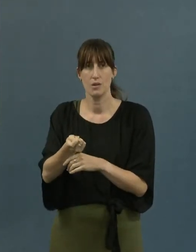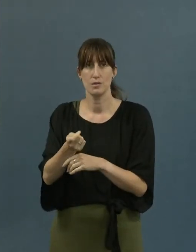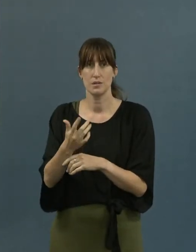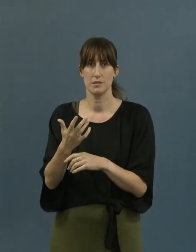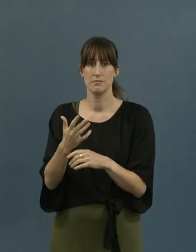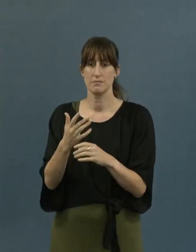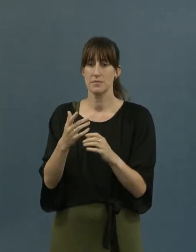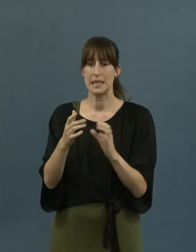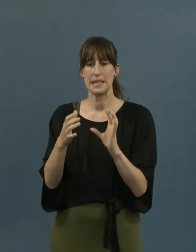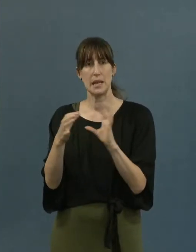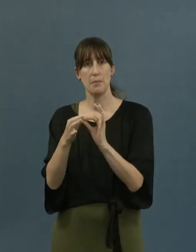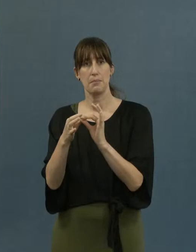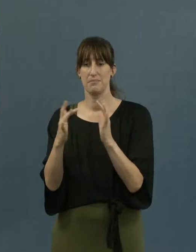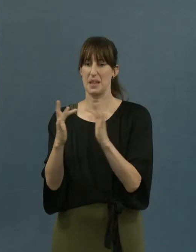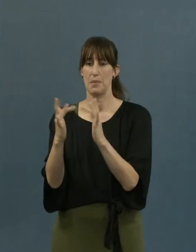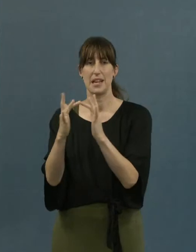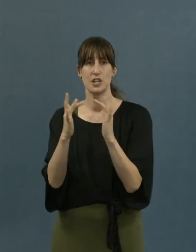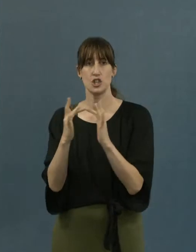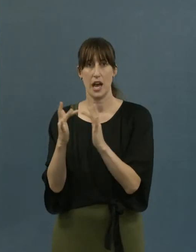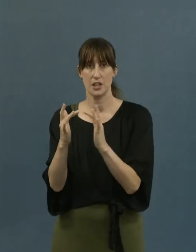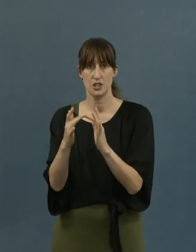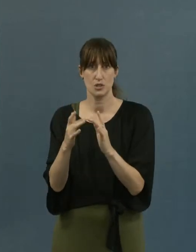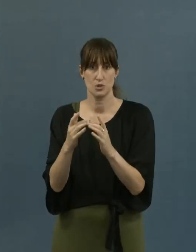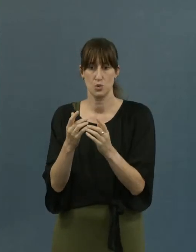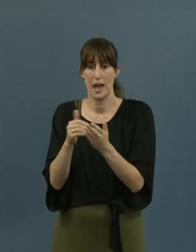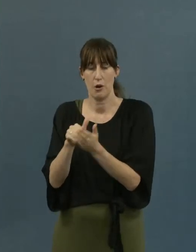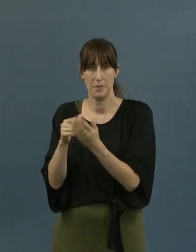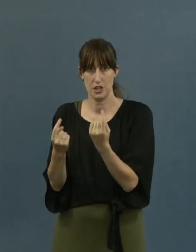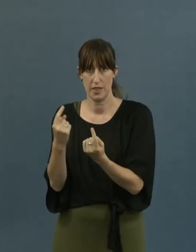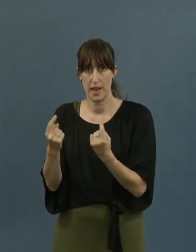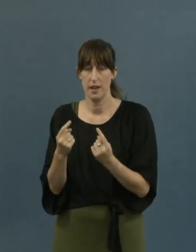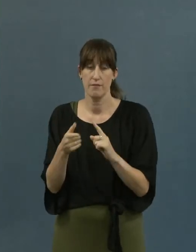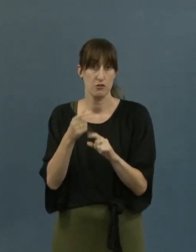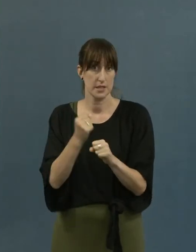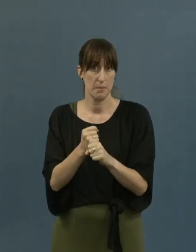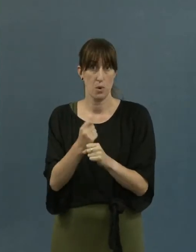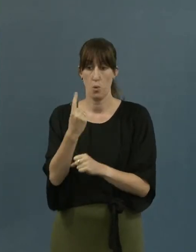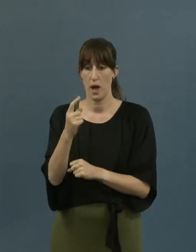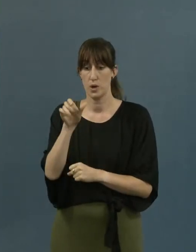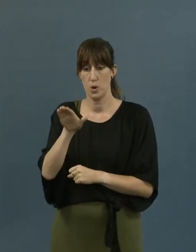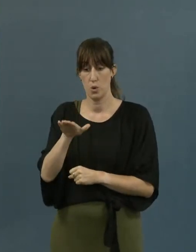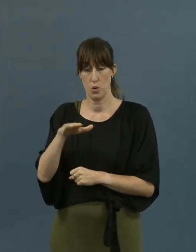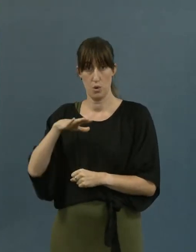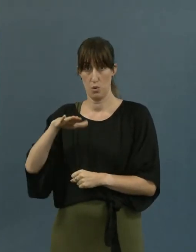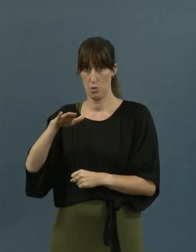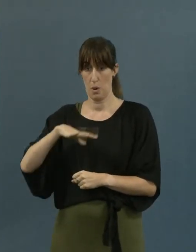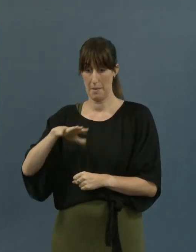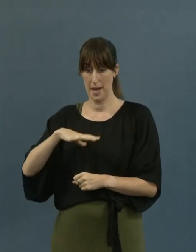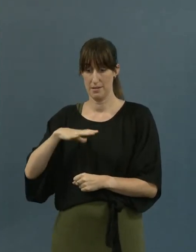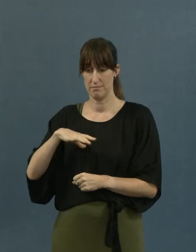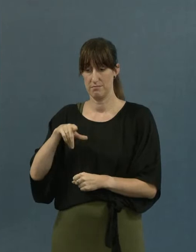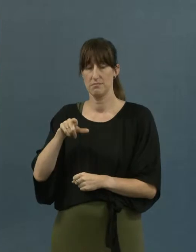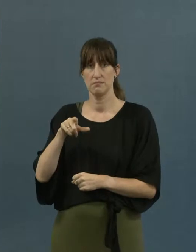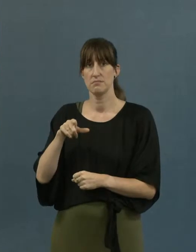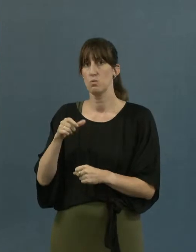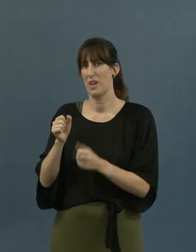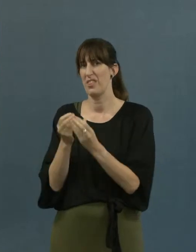connections are ensuring people can safely ice late A woman recently who became a household